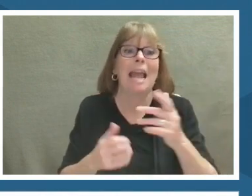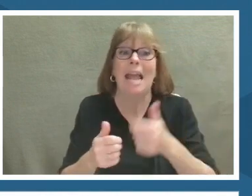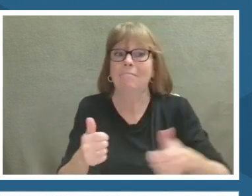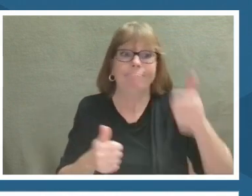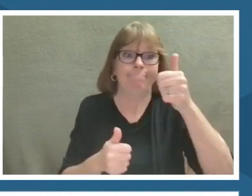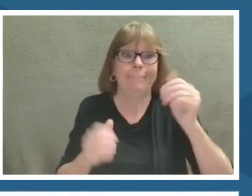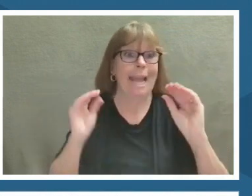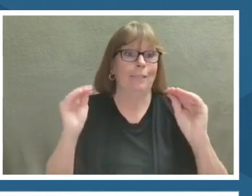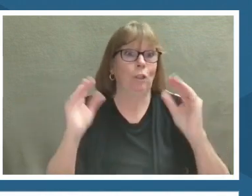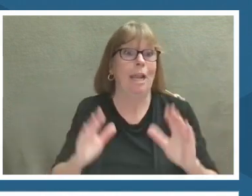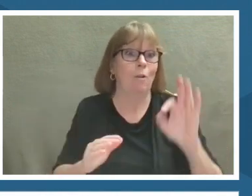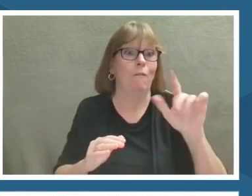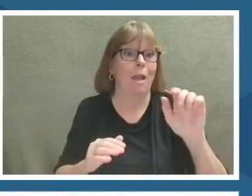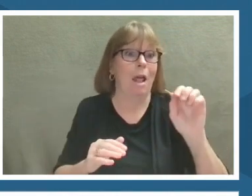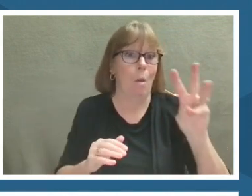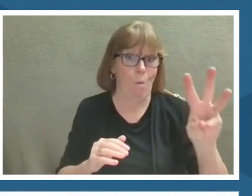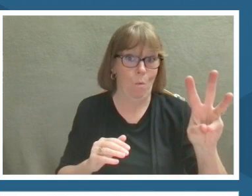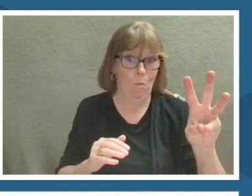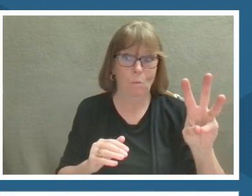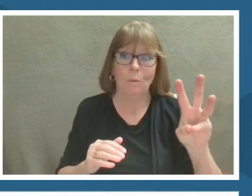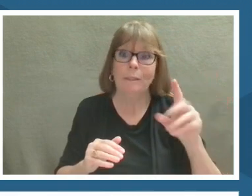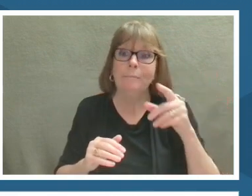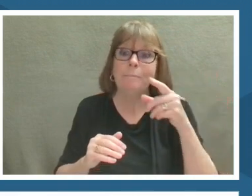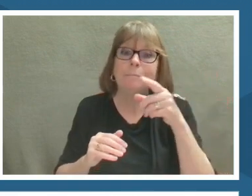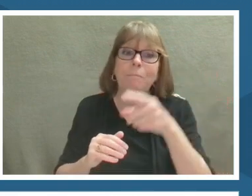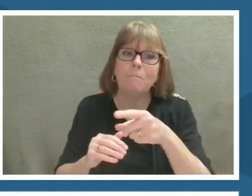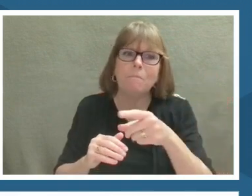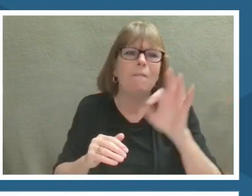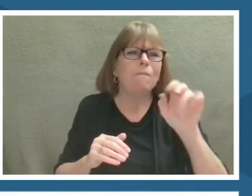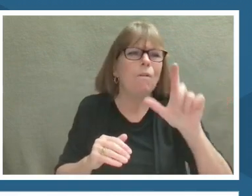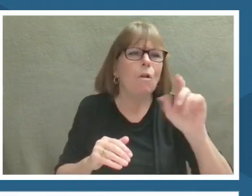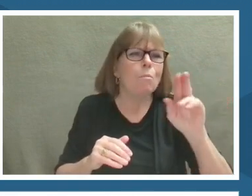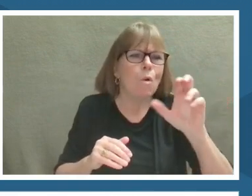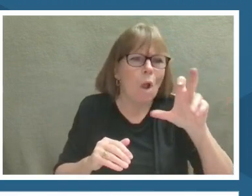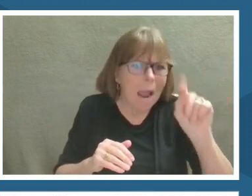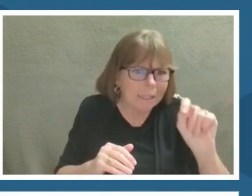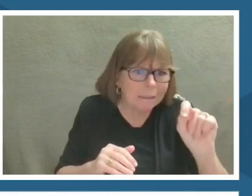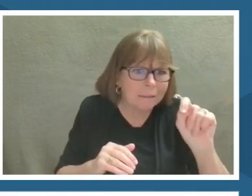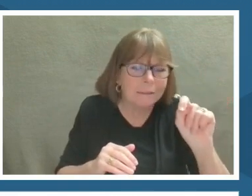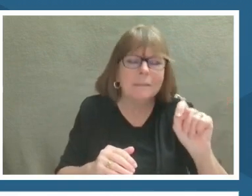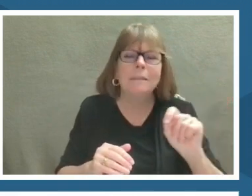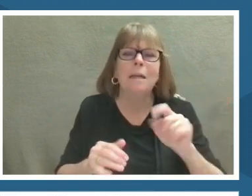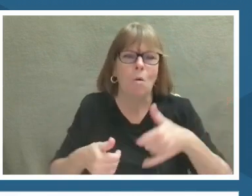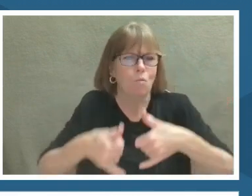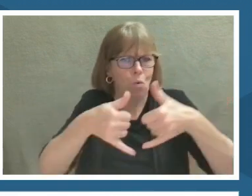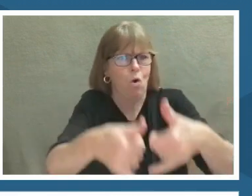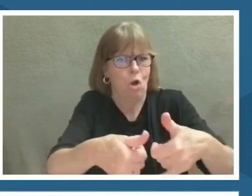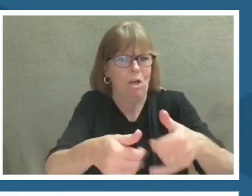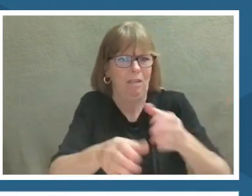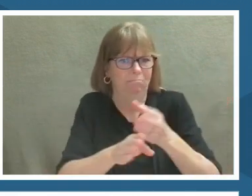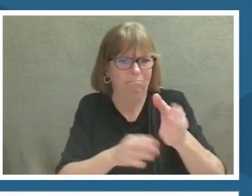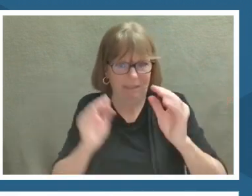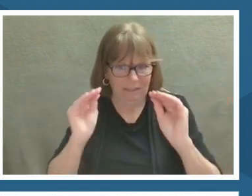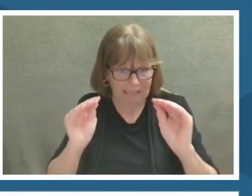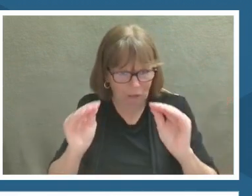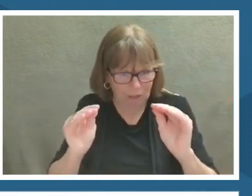who is also a fulbright distinguished awardee in teaching